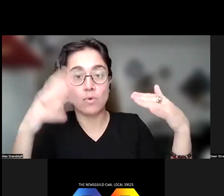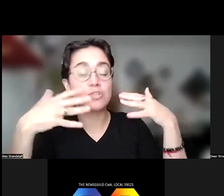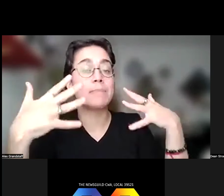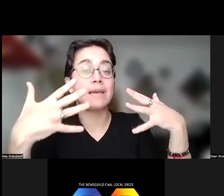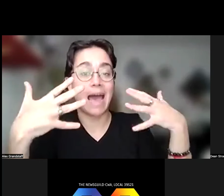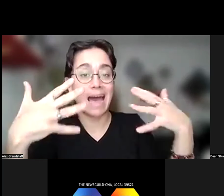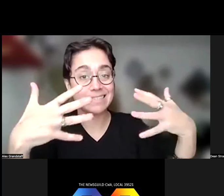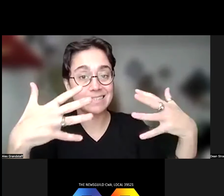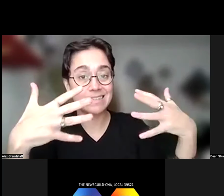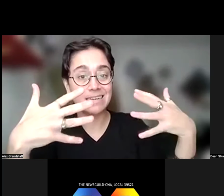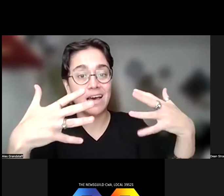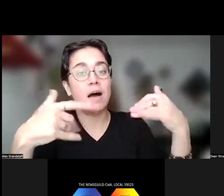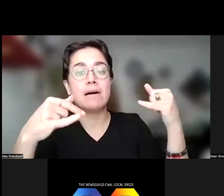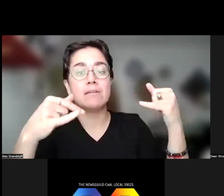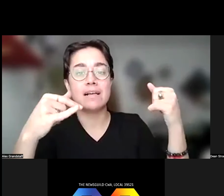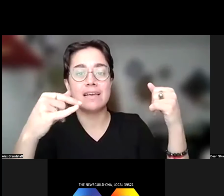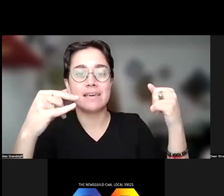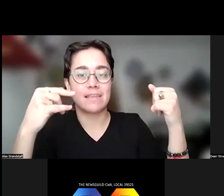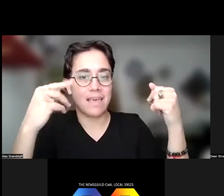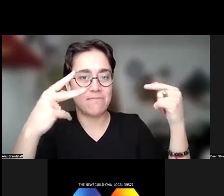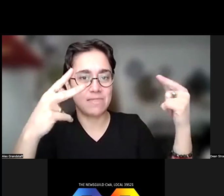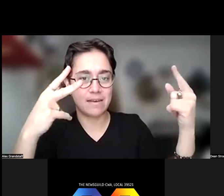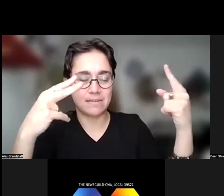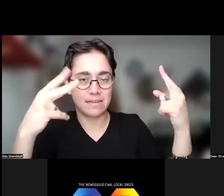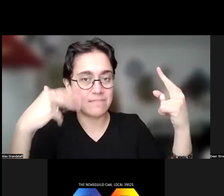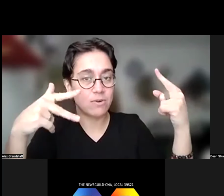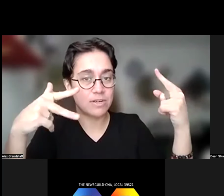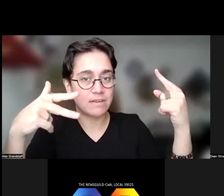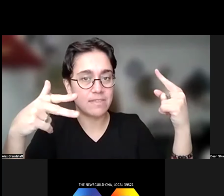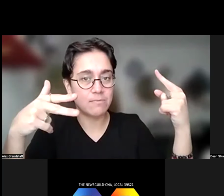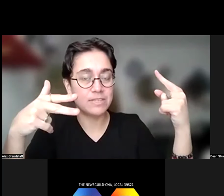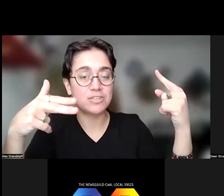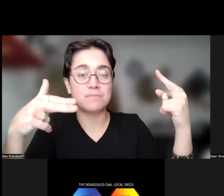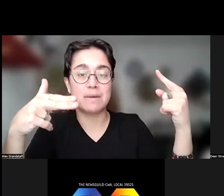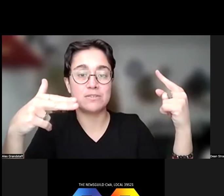We want people with disabilities to be involved like, the ones who are being asked about